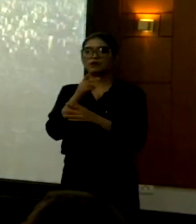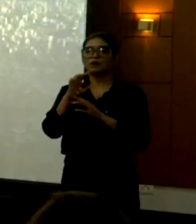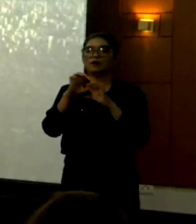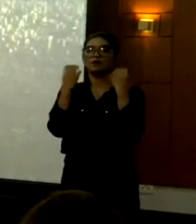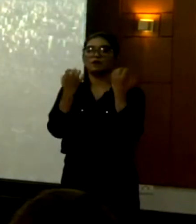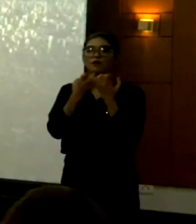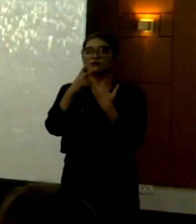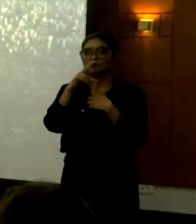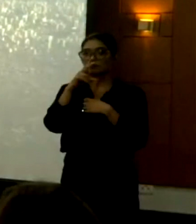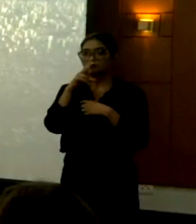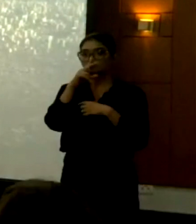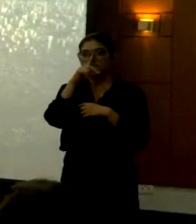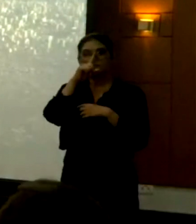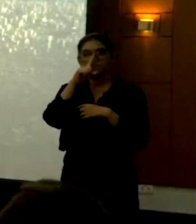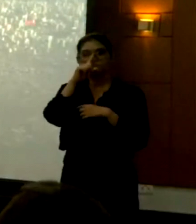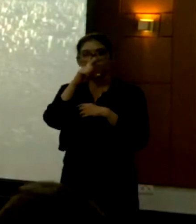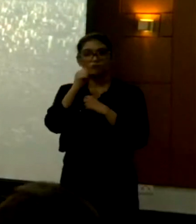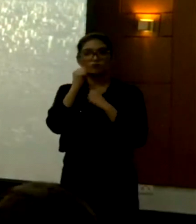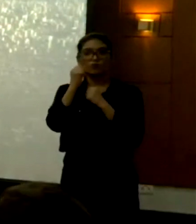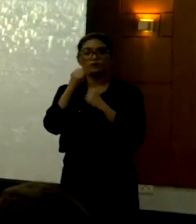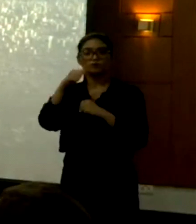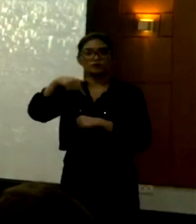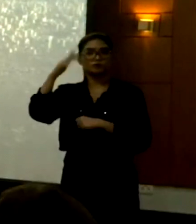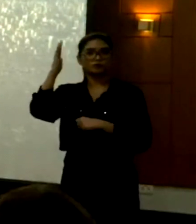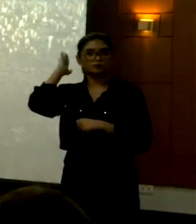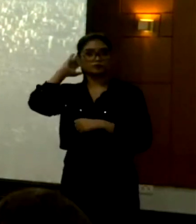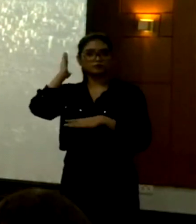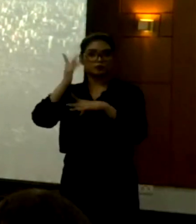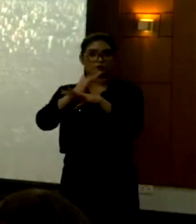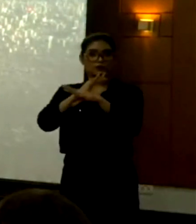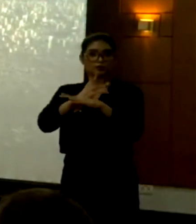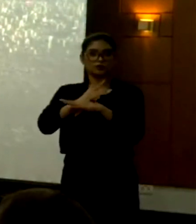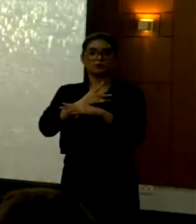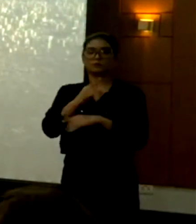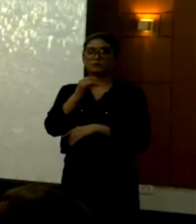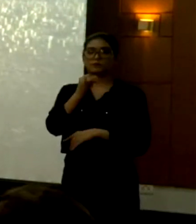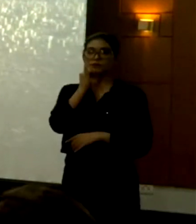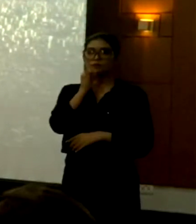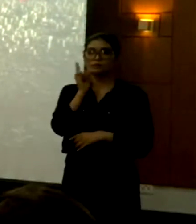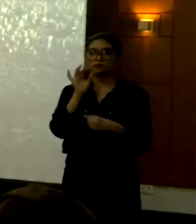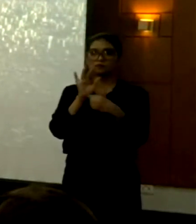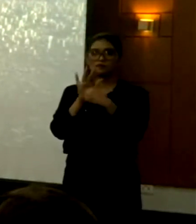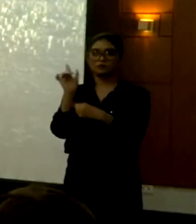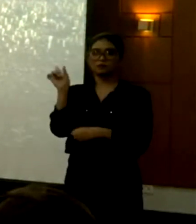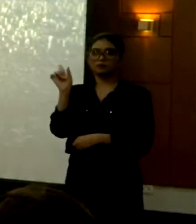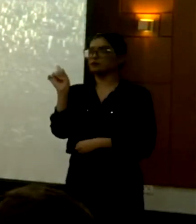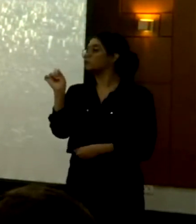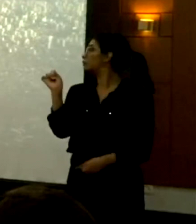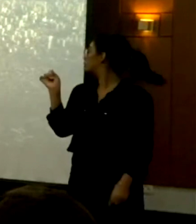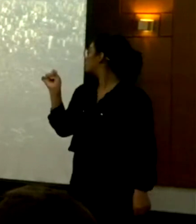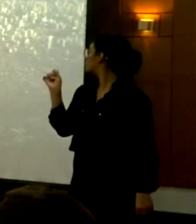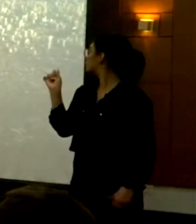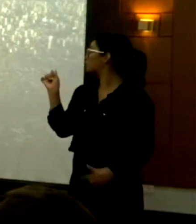because Belém is here, here is another photo, right, I see a vulnerability in Belém all bathed by by by